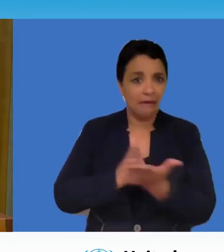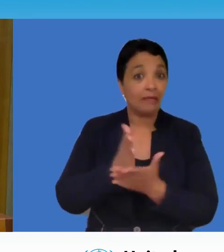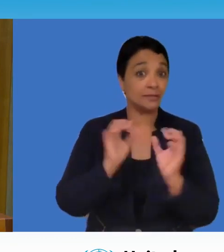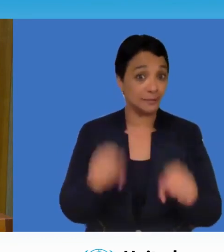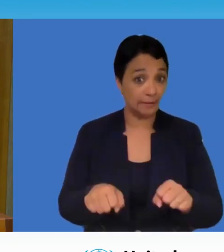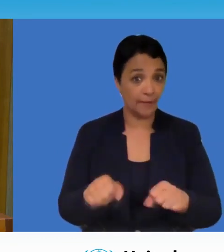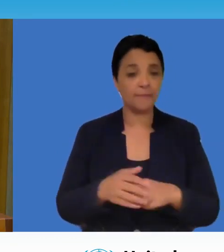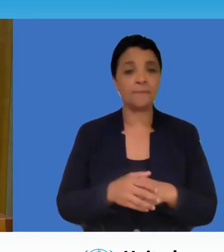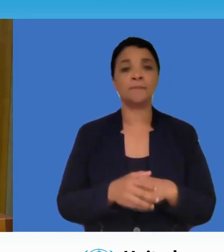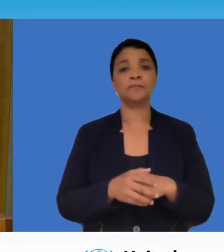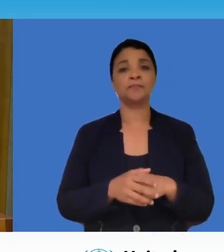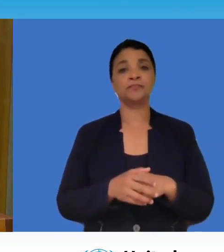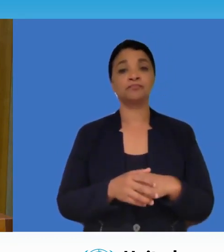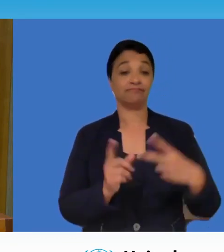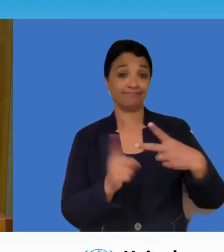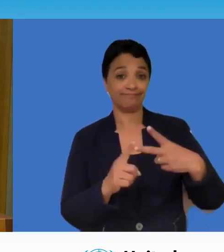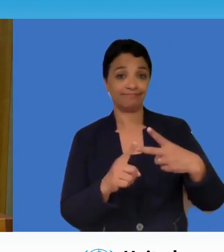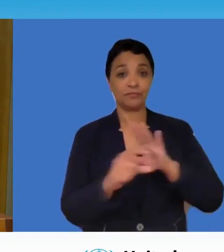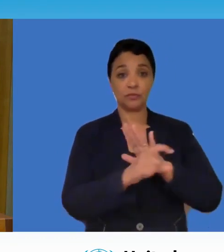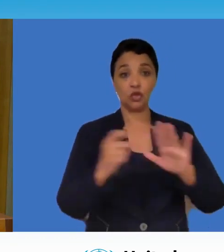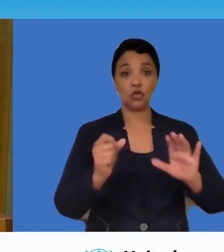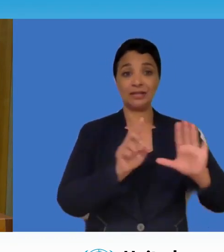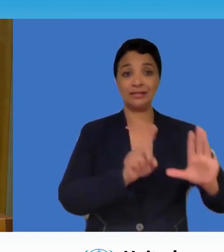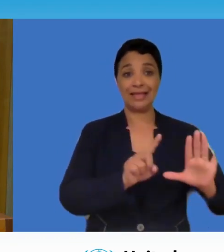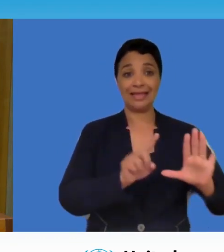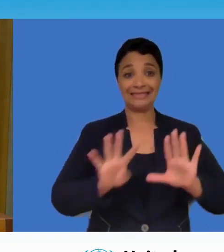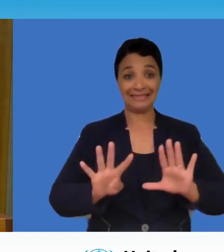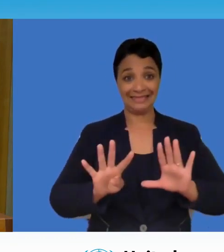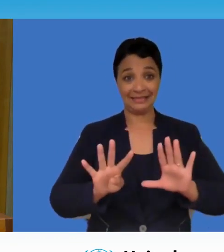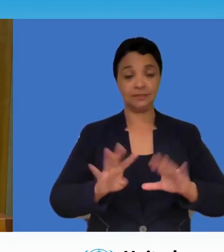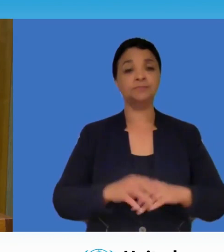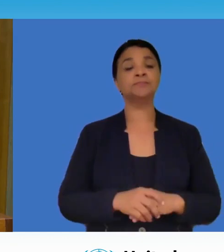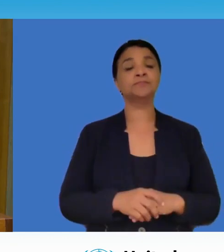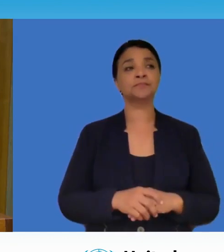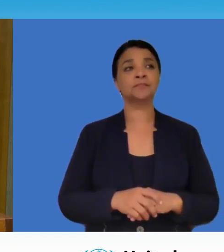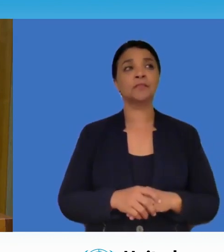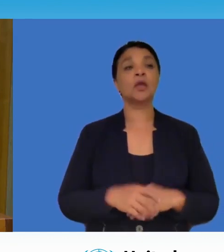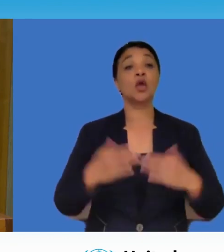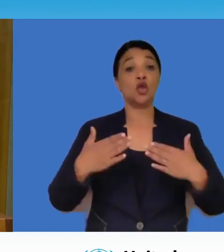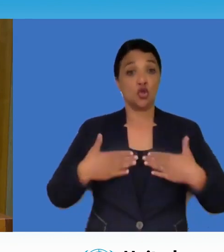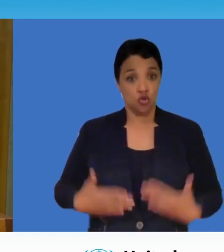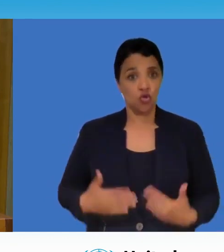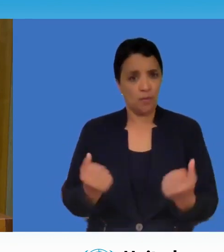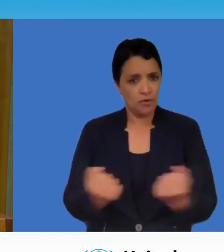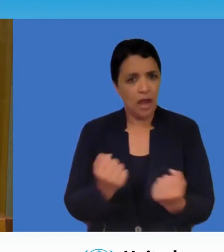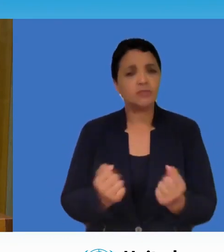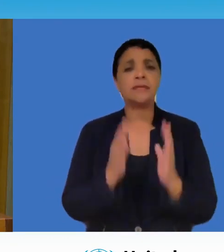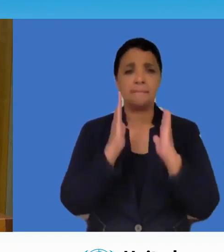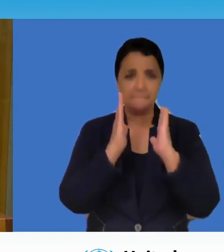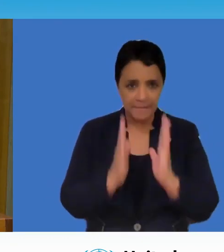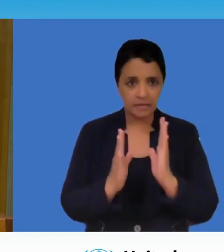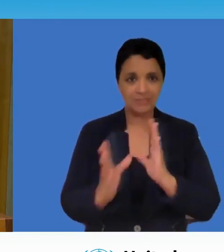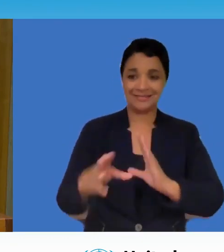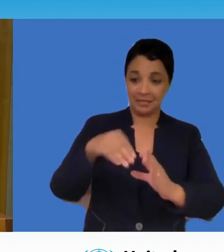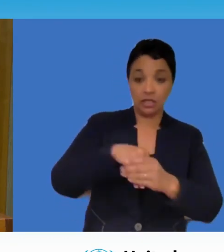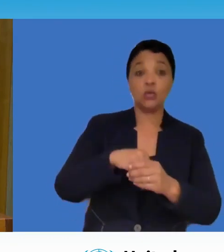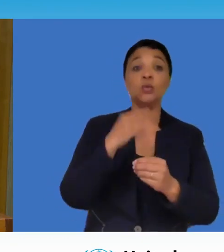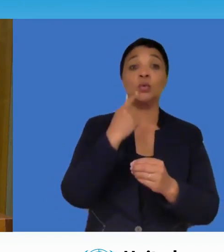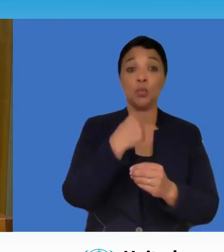with disabilities in in line with Article 19 humanitarian actions should integrate and